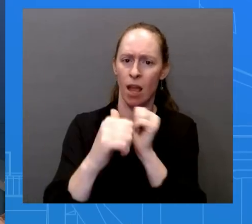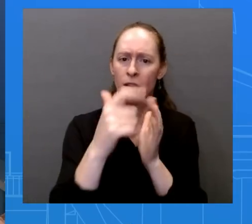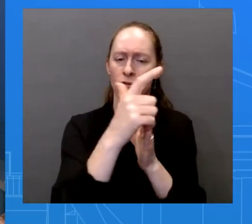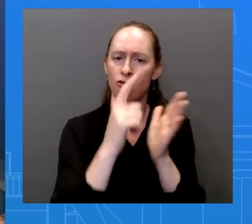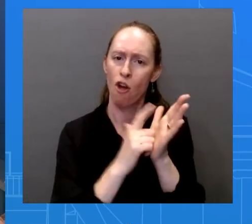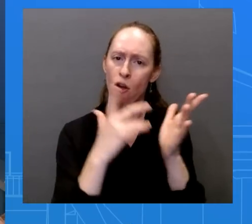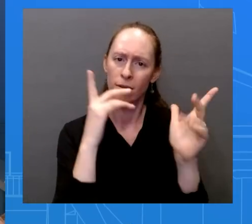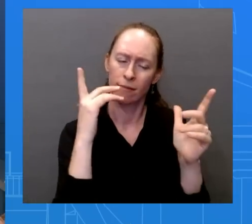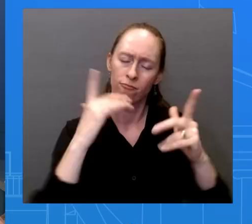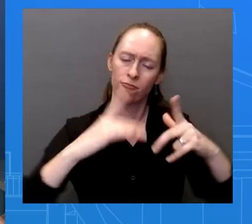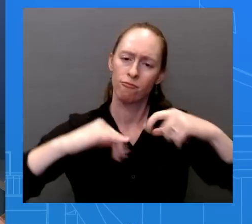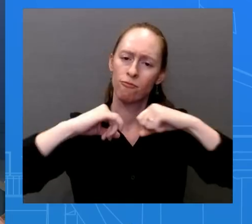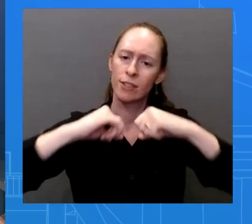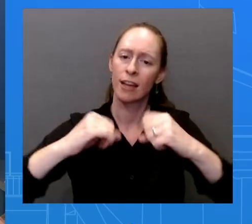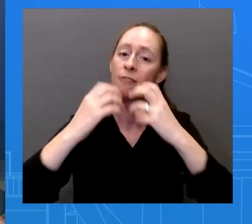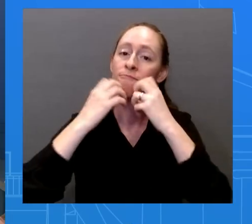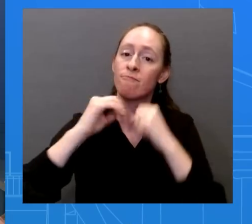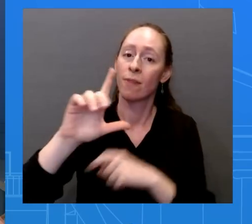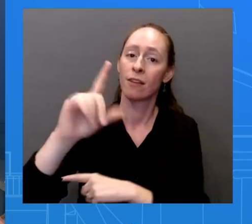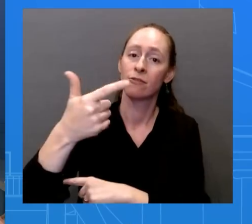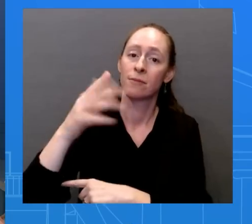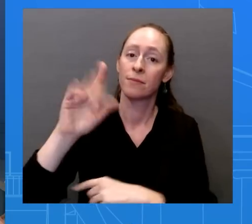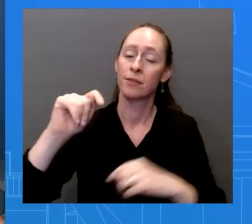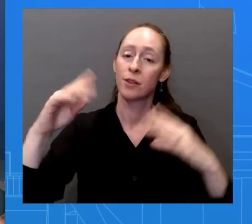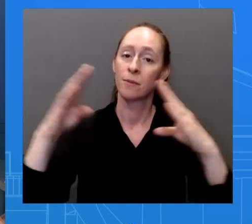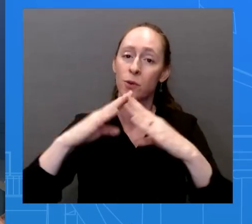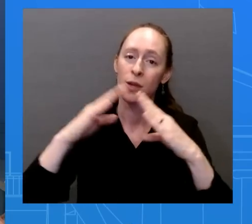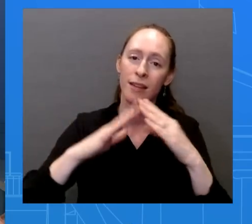to serve the President and the First Lady,